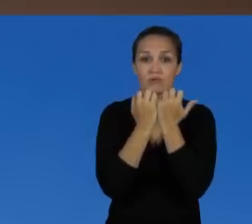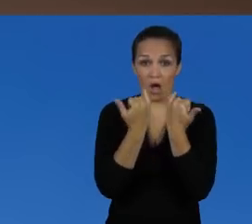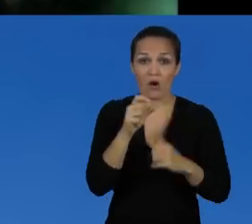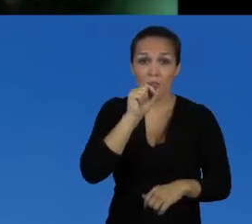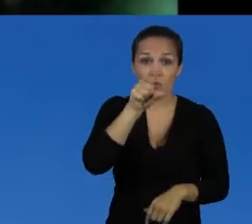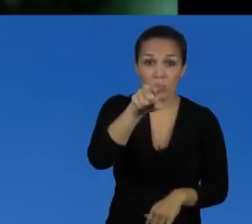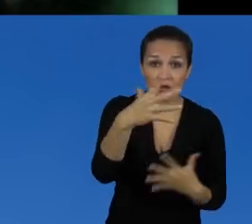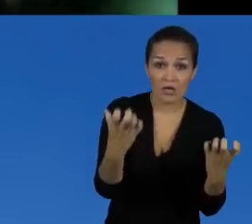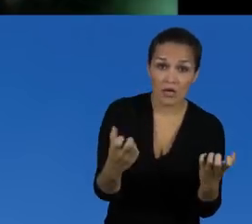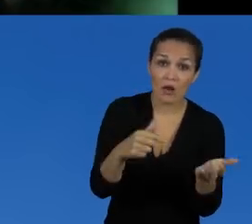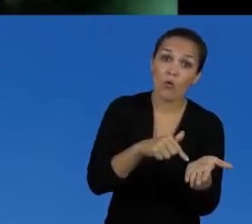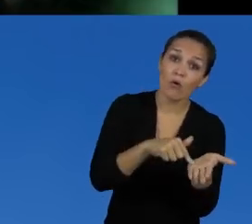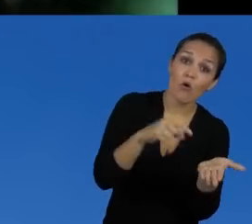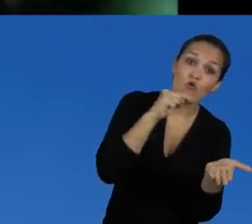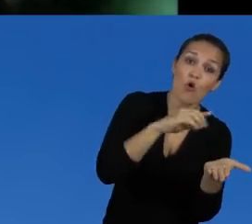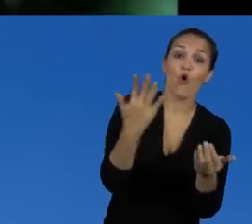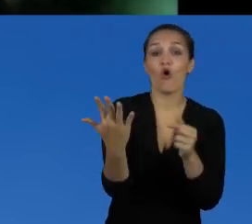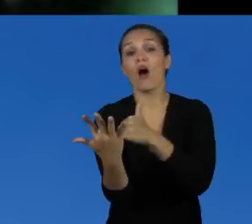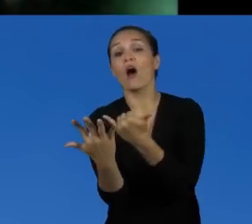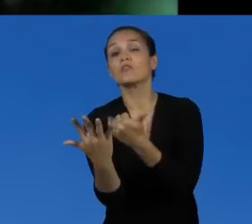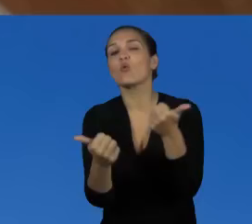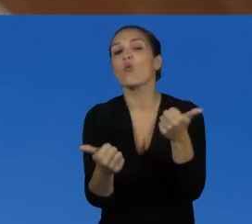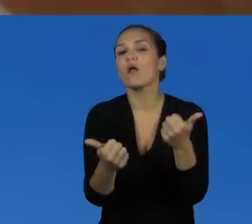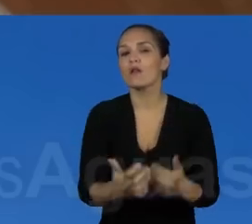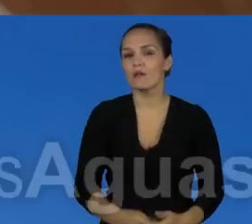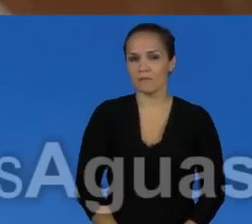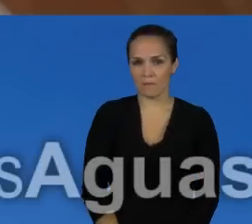which pill will you take? Thank you very much